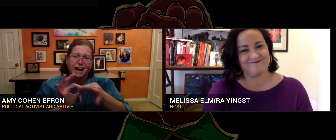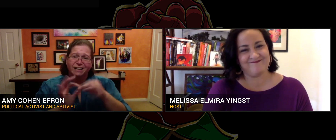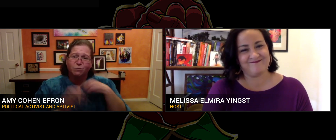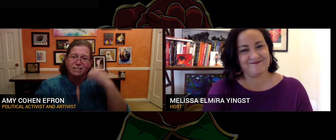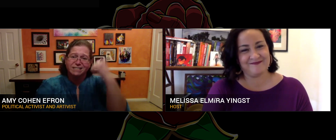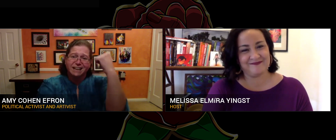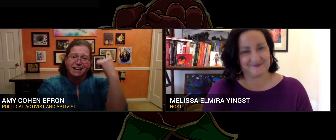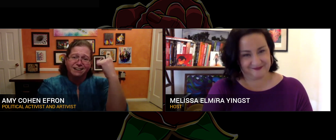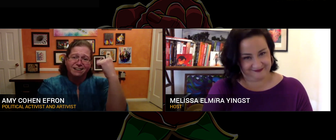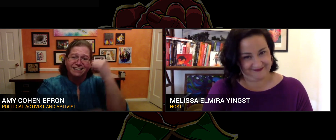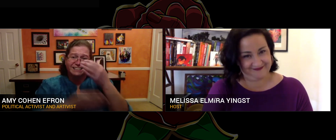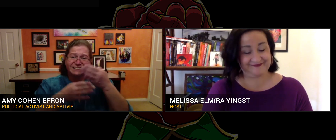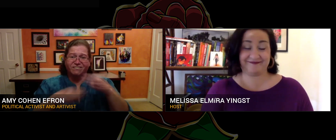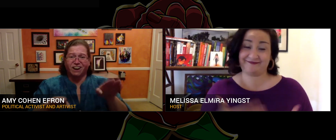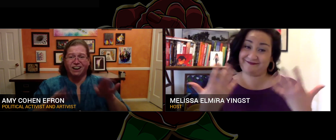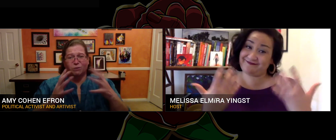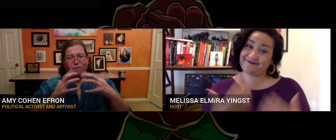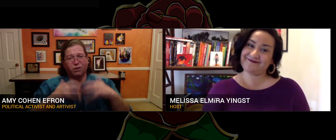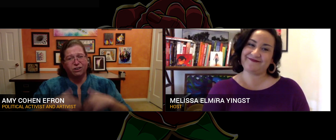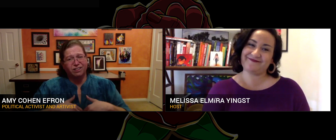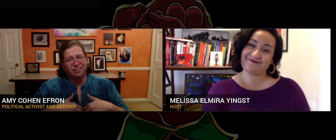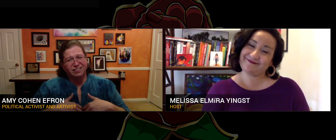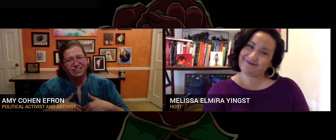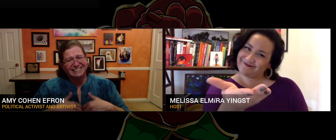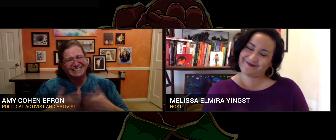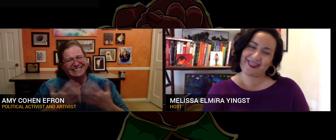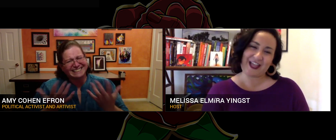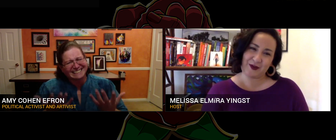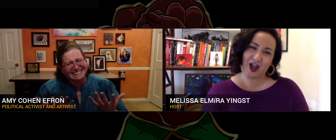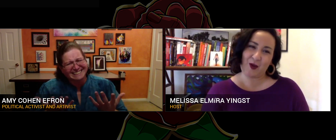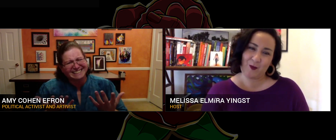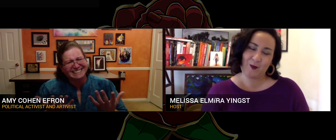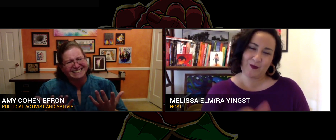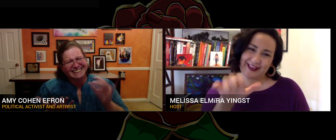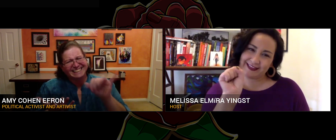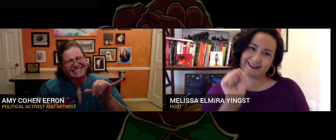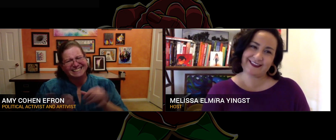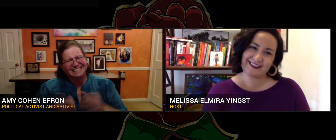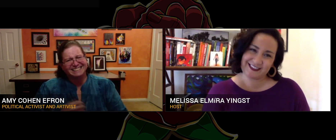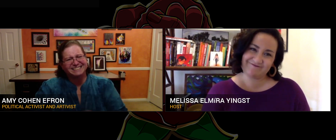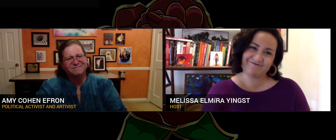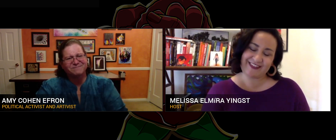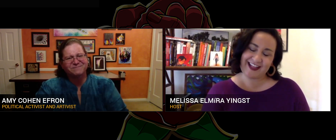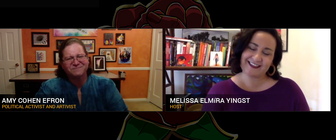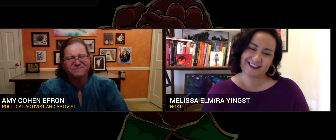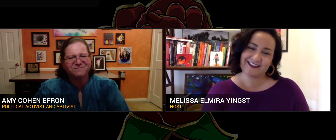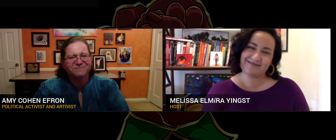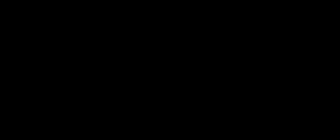"United we stand, divided we fall." There. This. Yes.